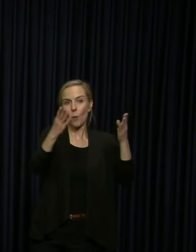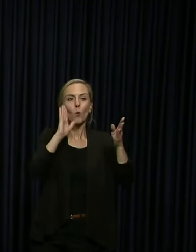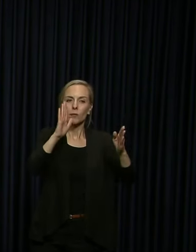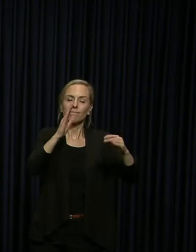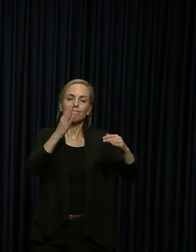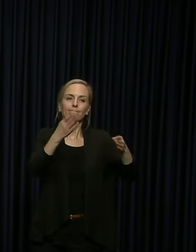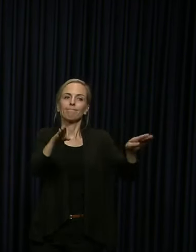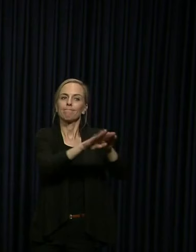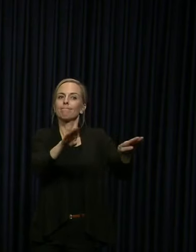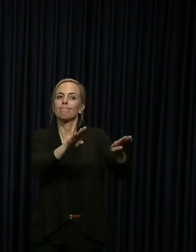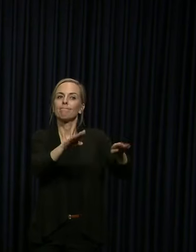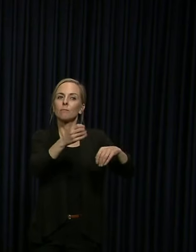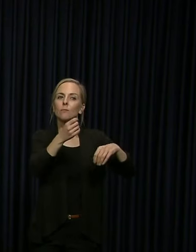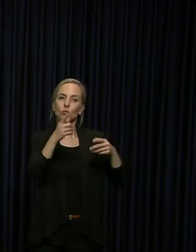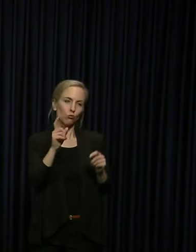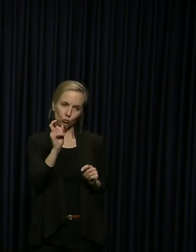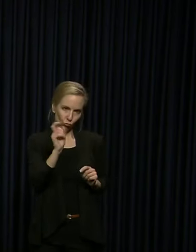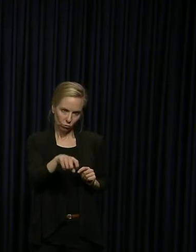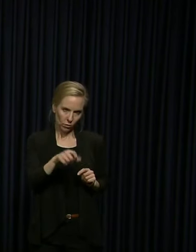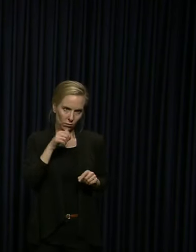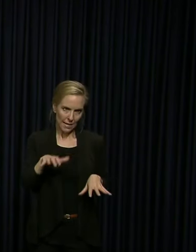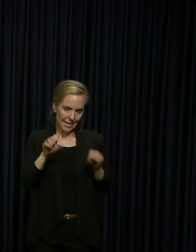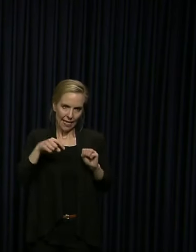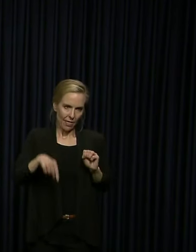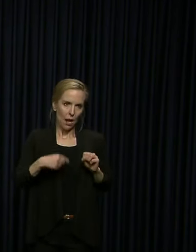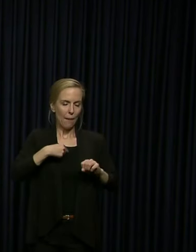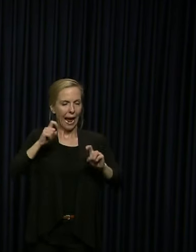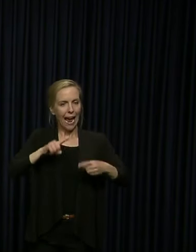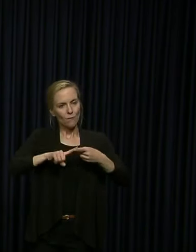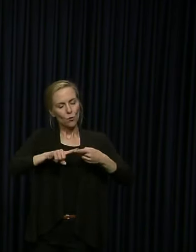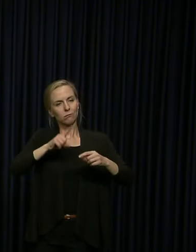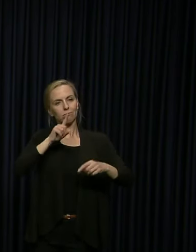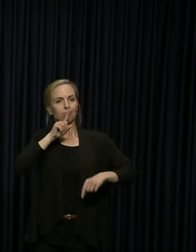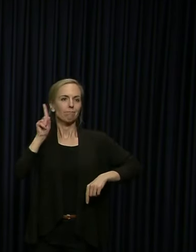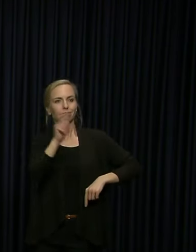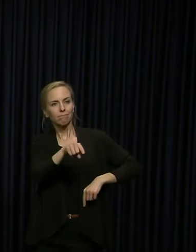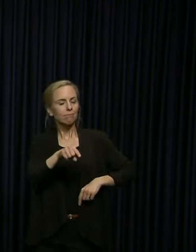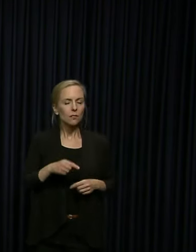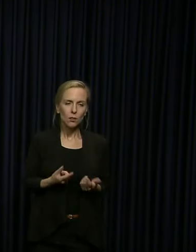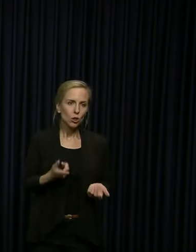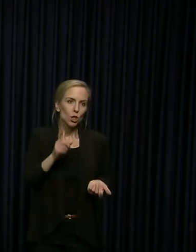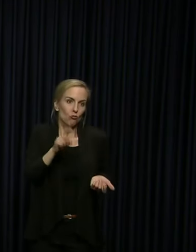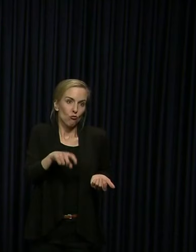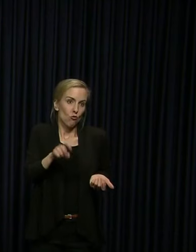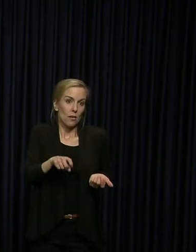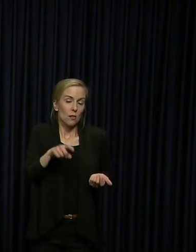EVERYBODY IS WORKING TO TRY TO INCREASE OUR TESTING AND OUR HEALTH CARE CAPACITY.